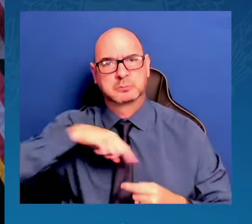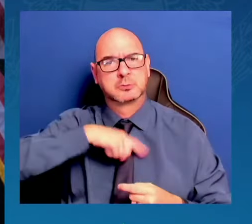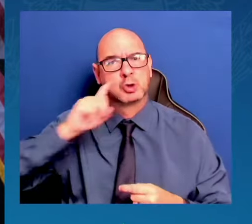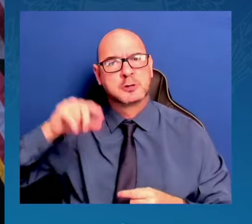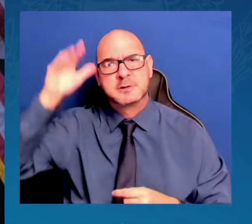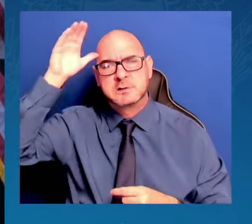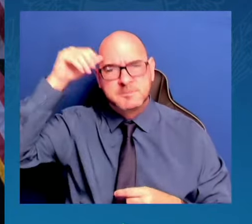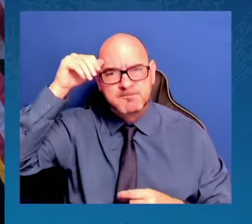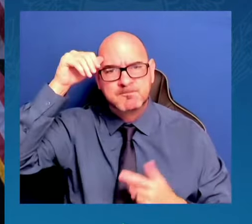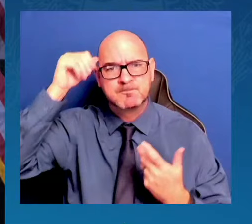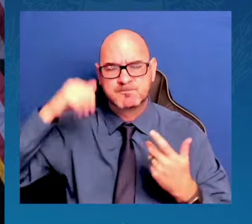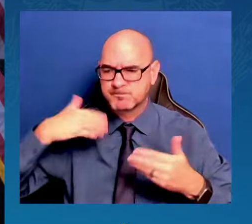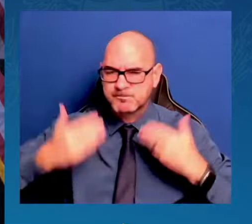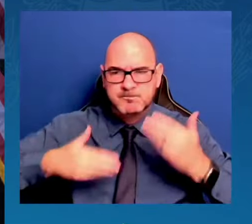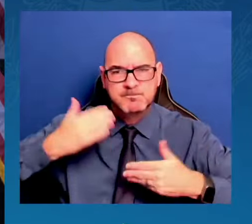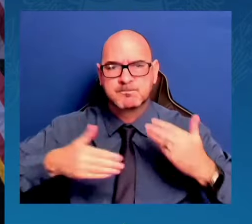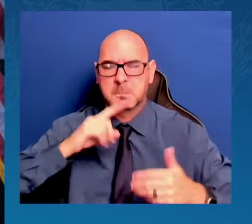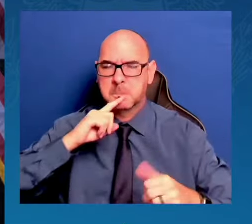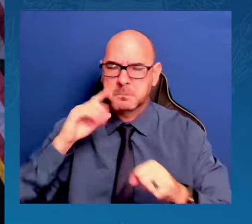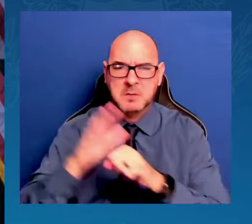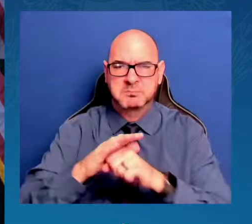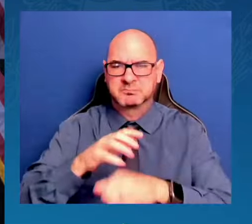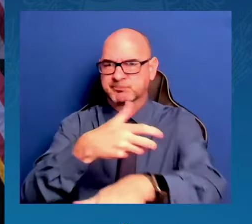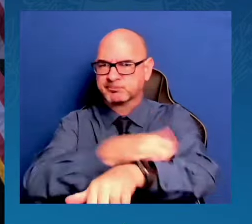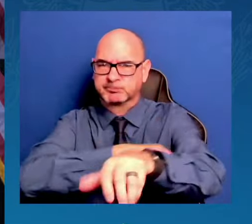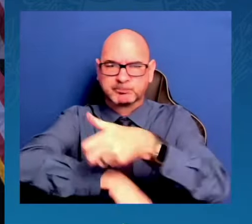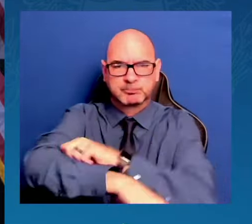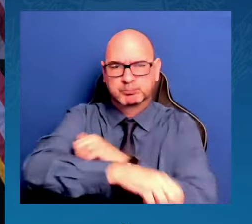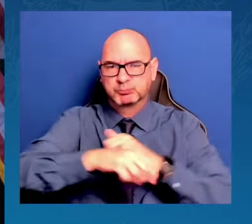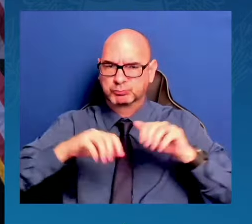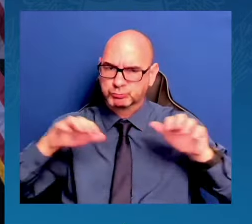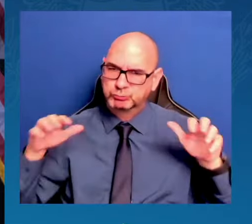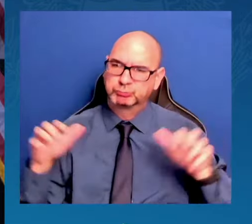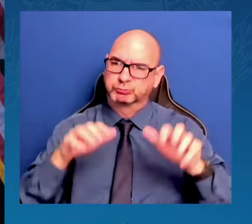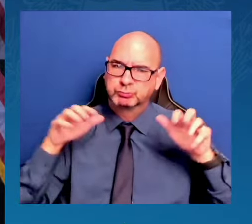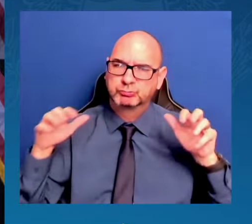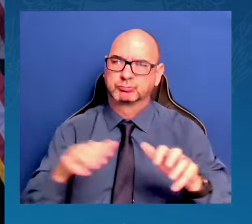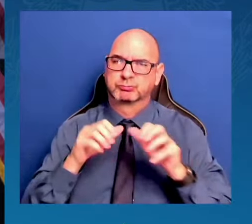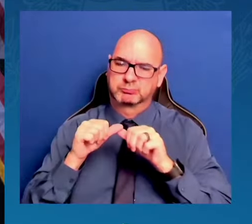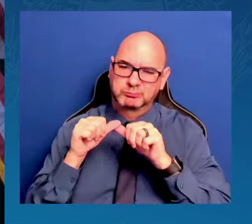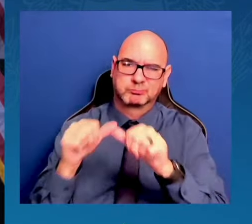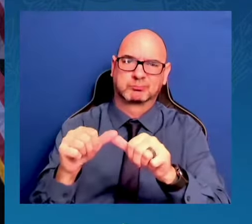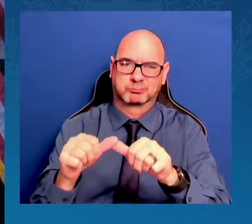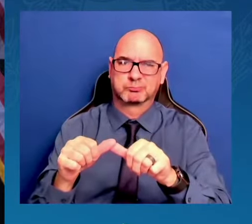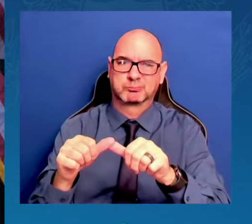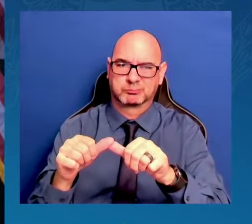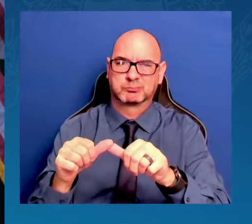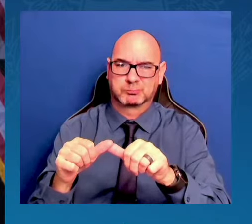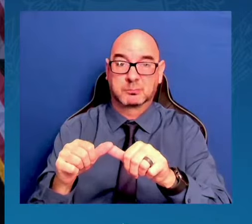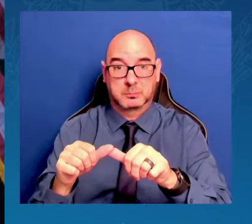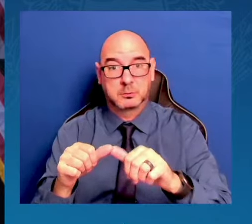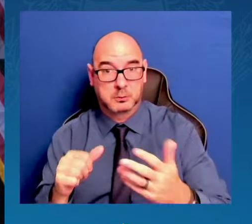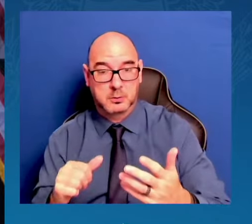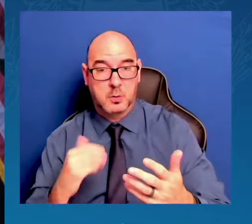The kind of determination and dedication possessed by some of our greatest patriots: